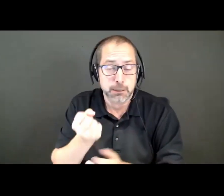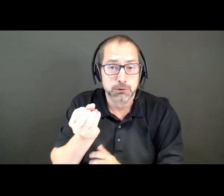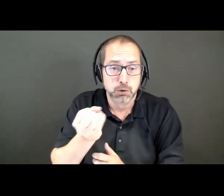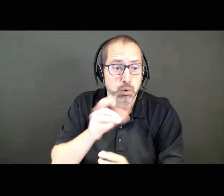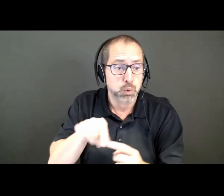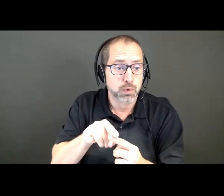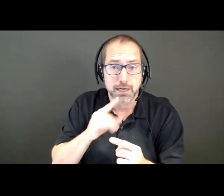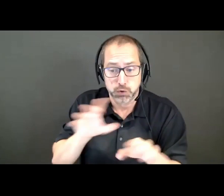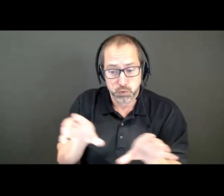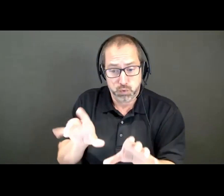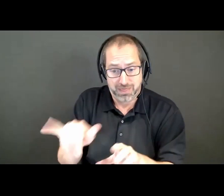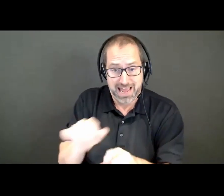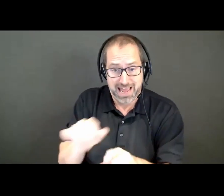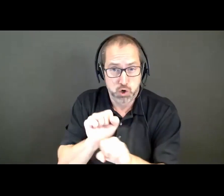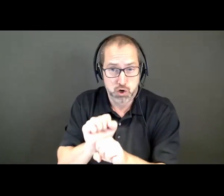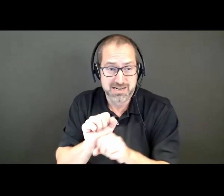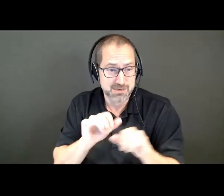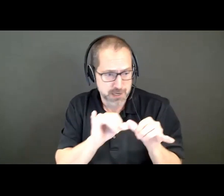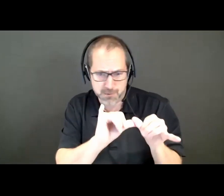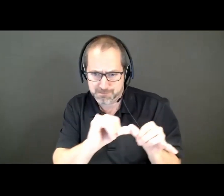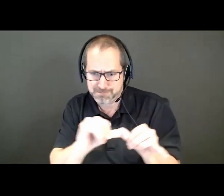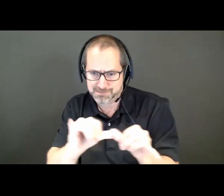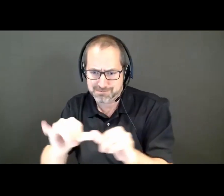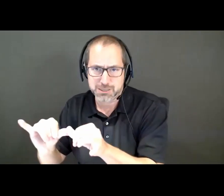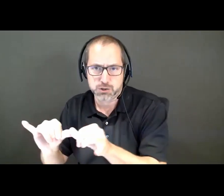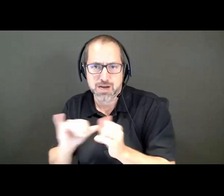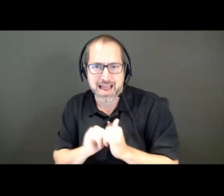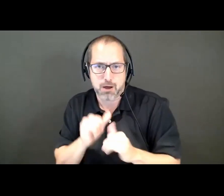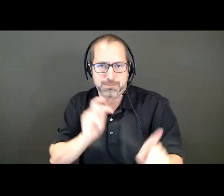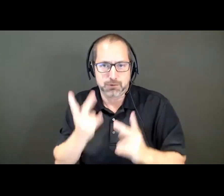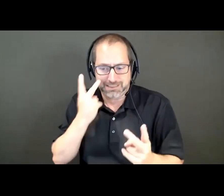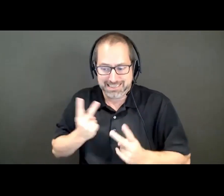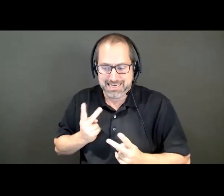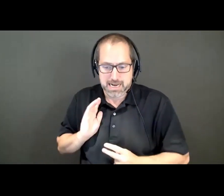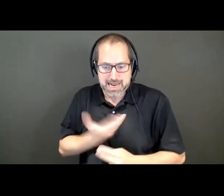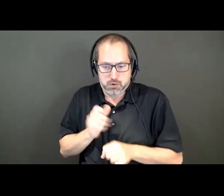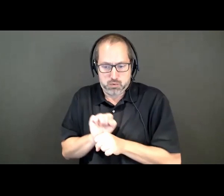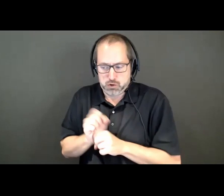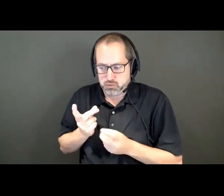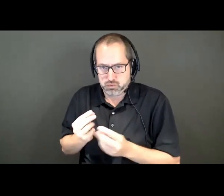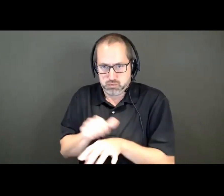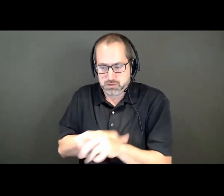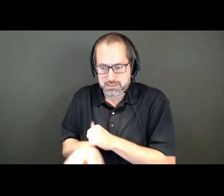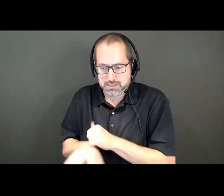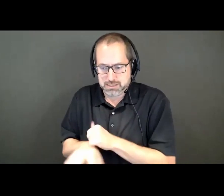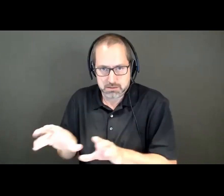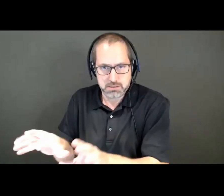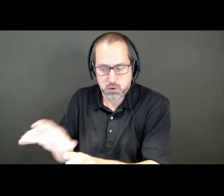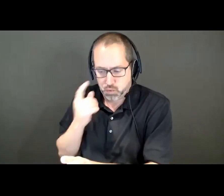kind of work, measuring how people see what you are doing is quite an important aspect, and to go